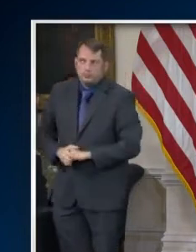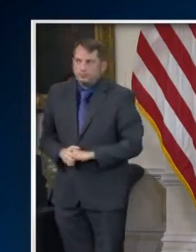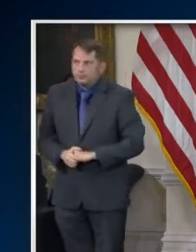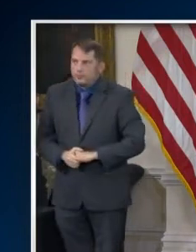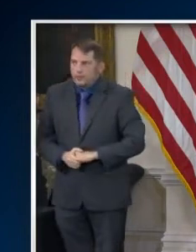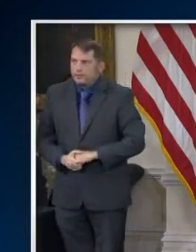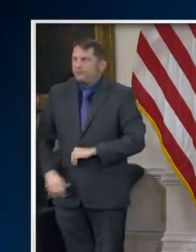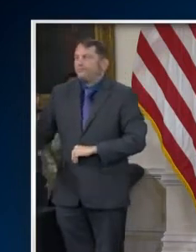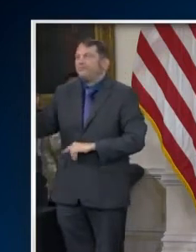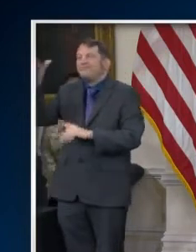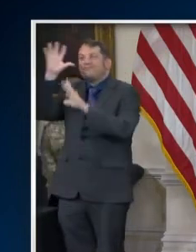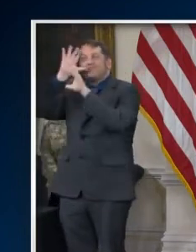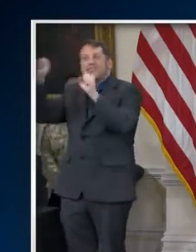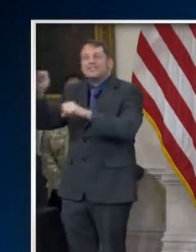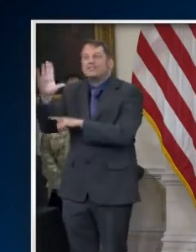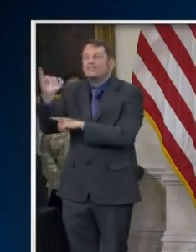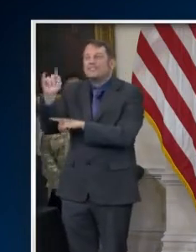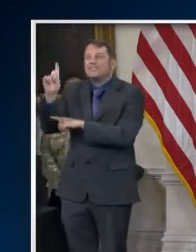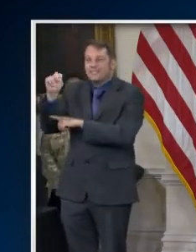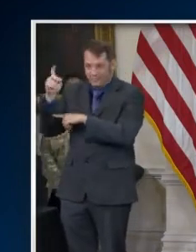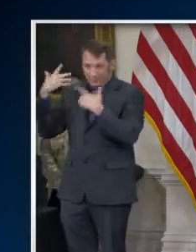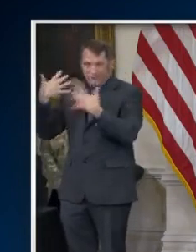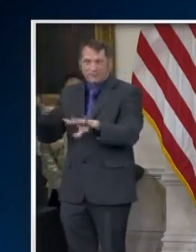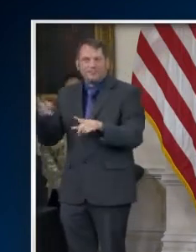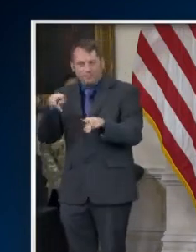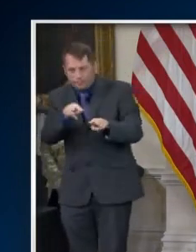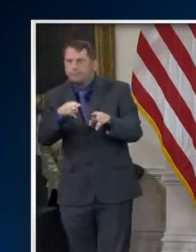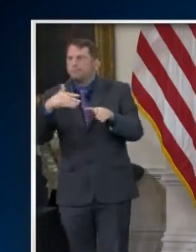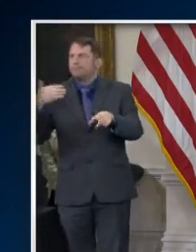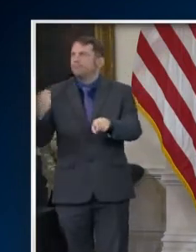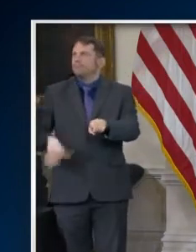THE BIDEN ADMINISTRATION HAS RECOGNIZED THE STATE OF MARYLAND